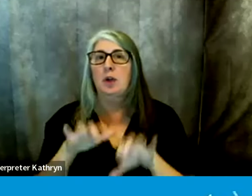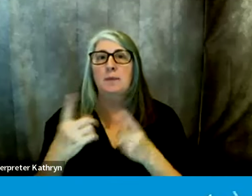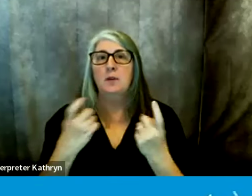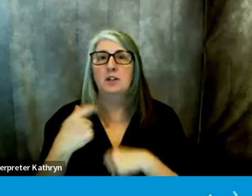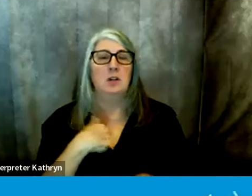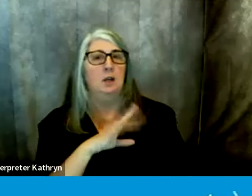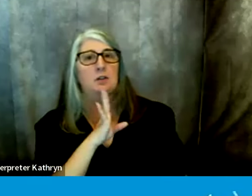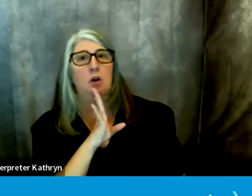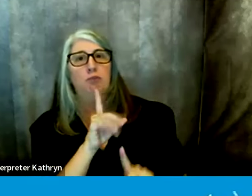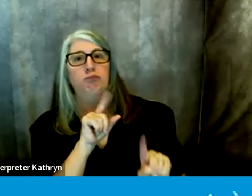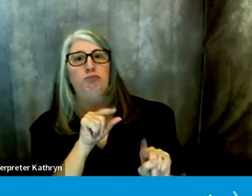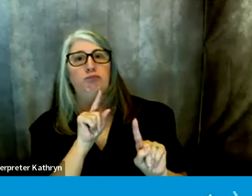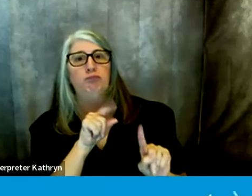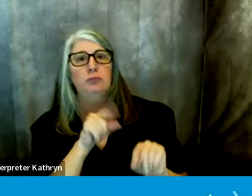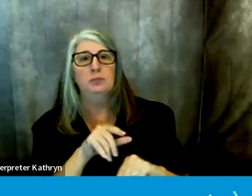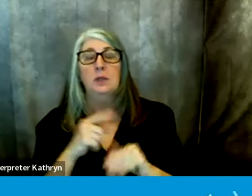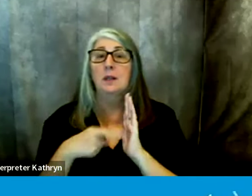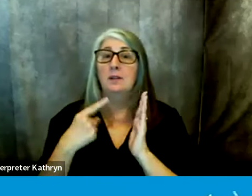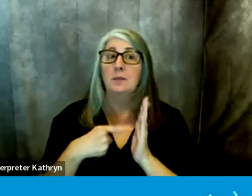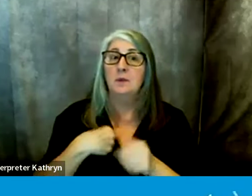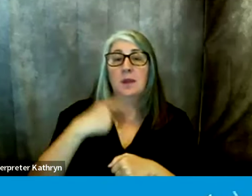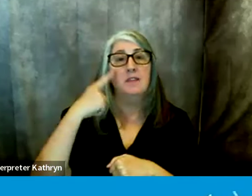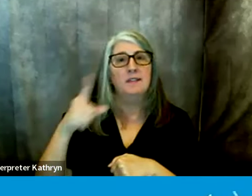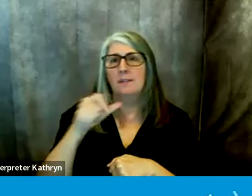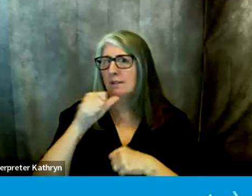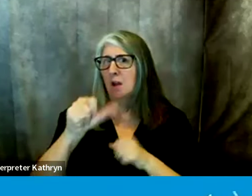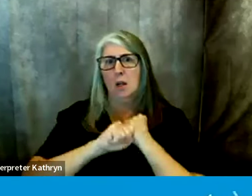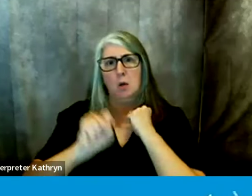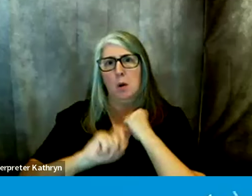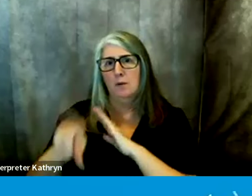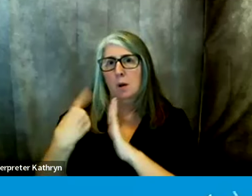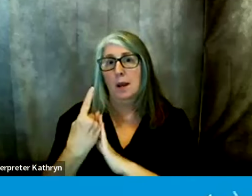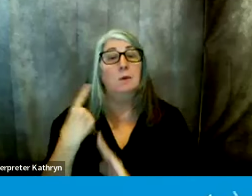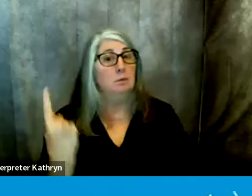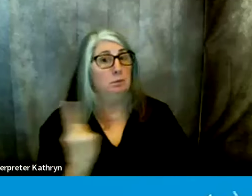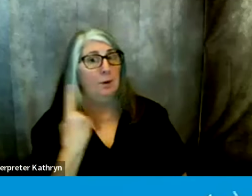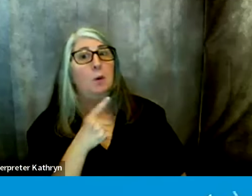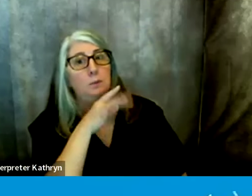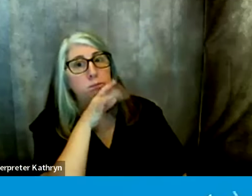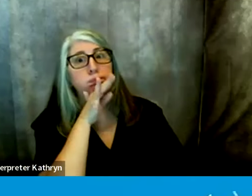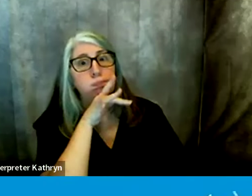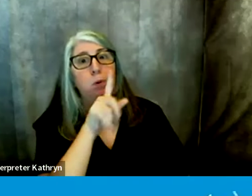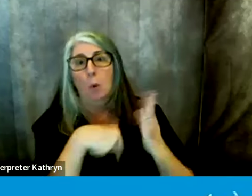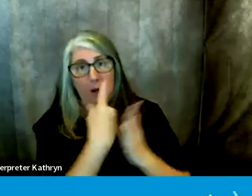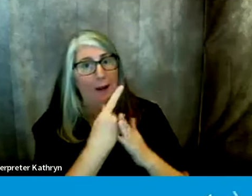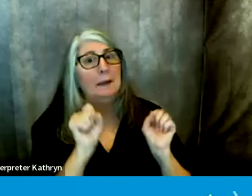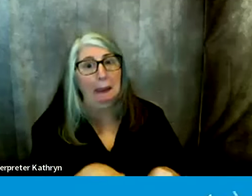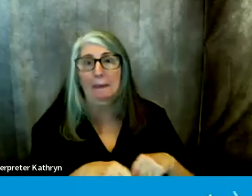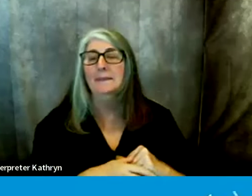Sometimes I think, “Oh, this won't go on for an hour.” But yet I find I can, which is kind of shocking to me. Anyway,